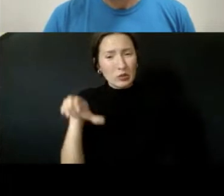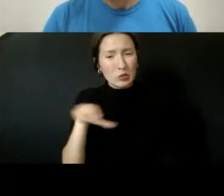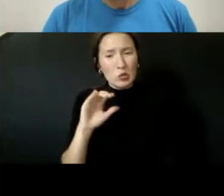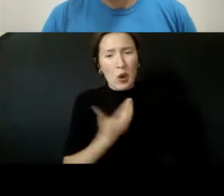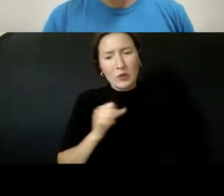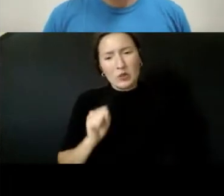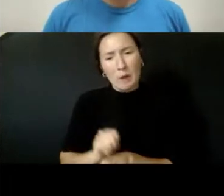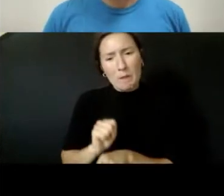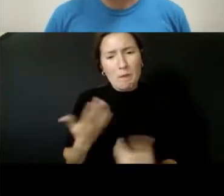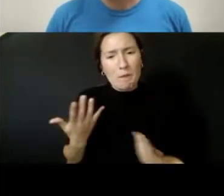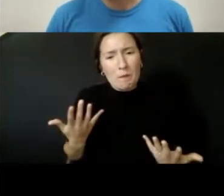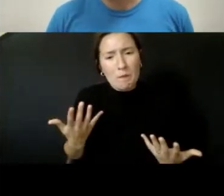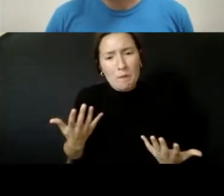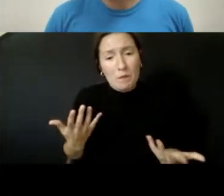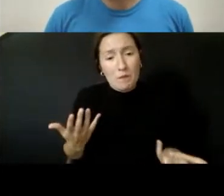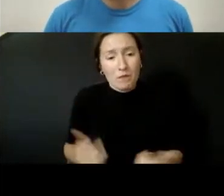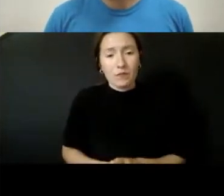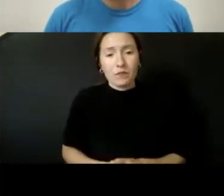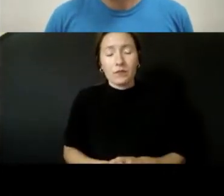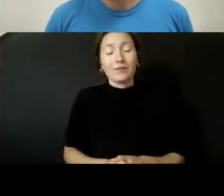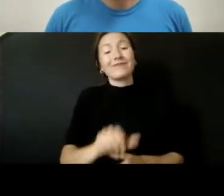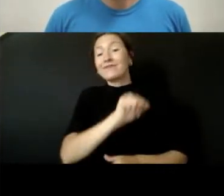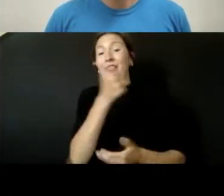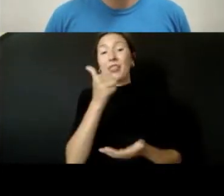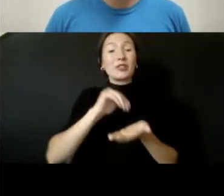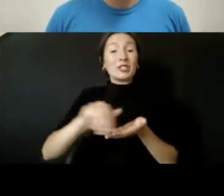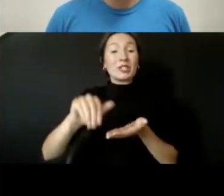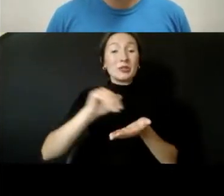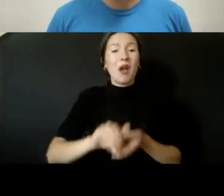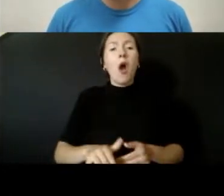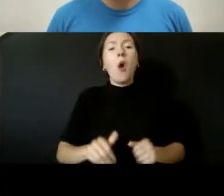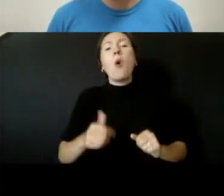we don't have anybody in like like that in our company i know jane bozarth wrote an article